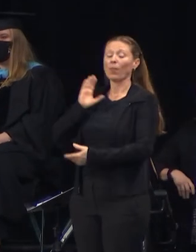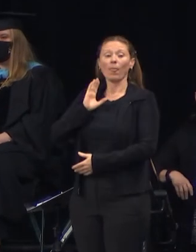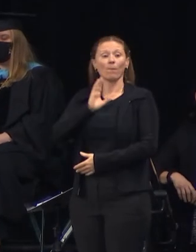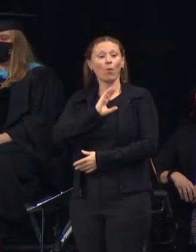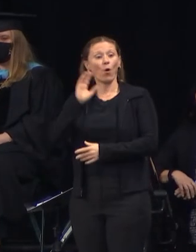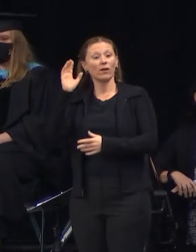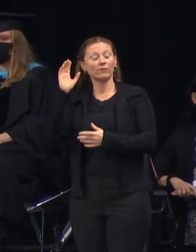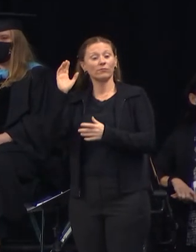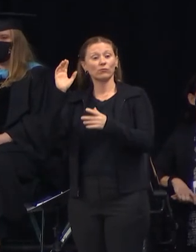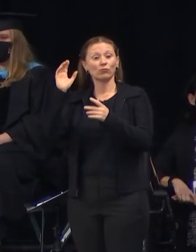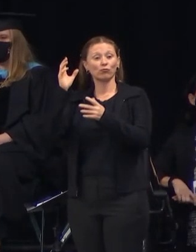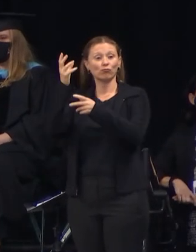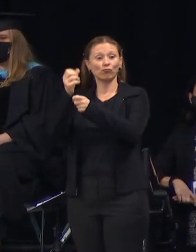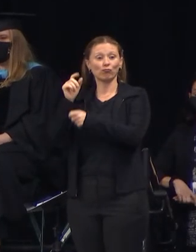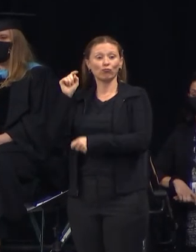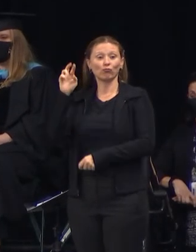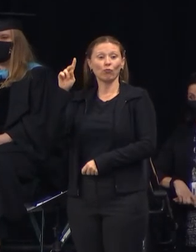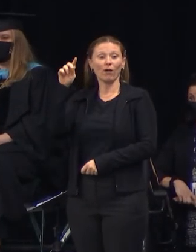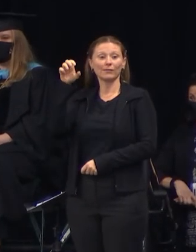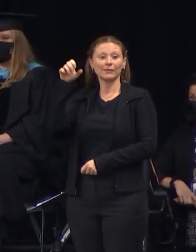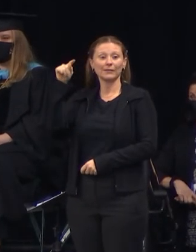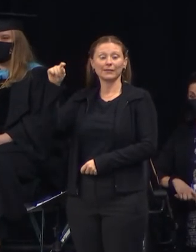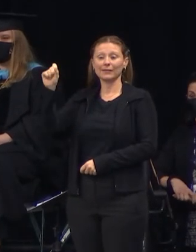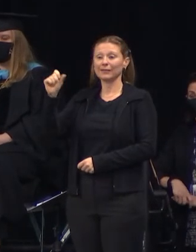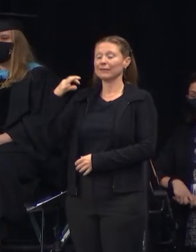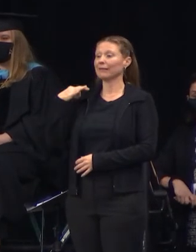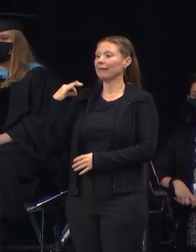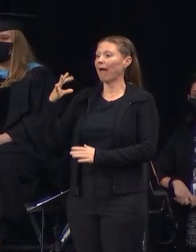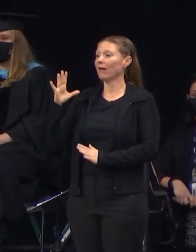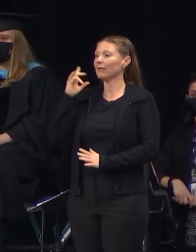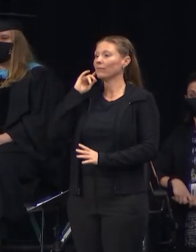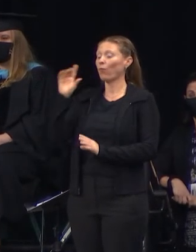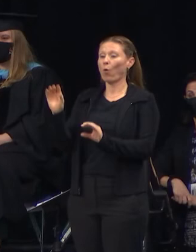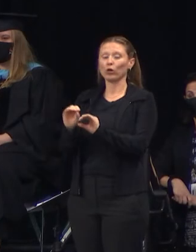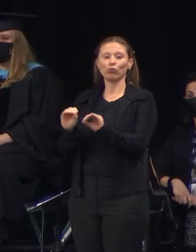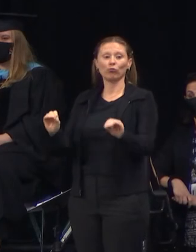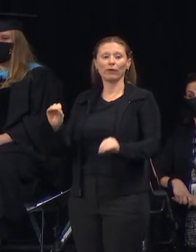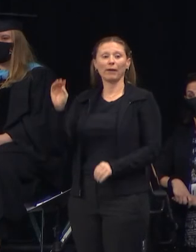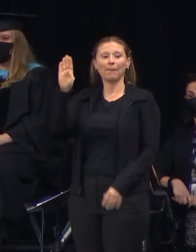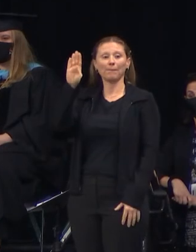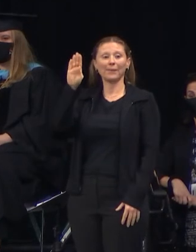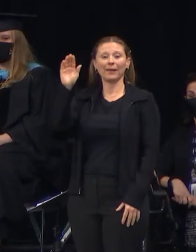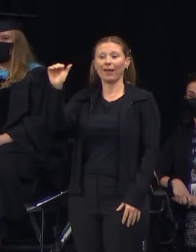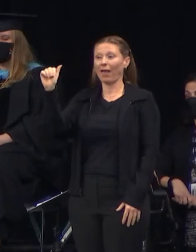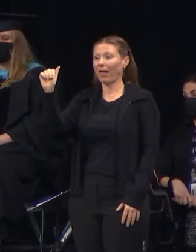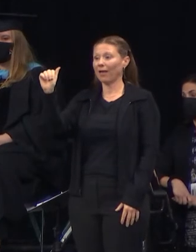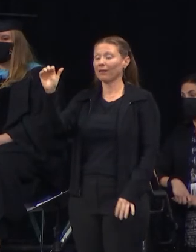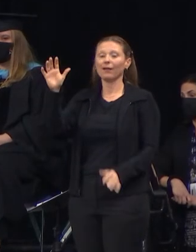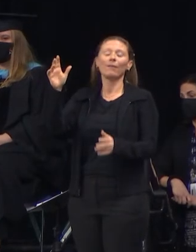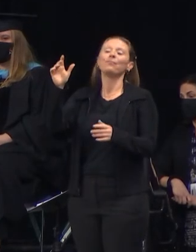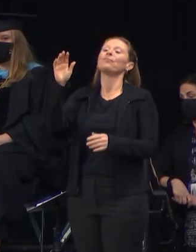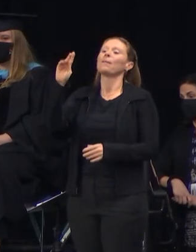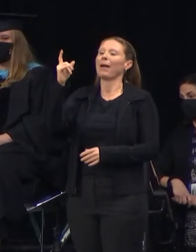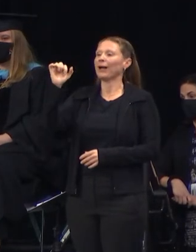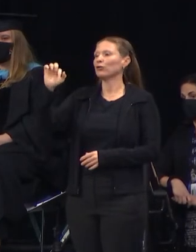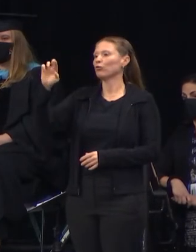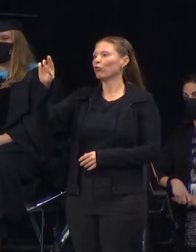I would like to present the candidates for the degree of Bachelor of Science in Nursing. Would those candidates please stand?